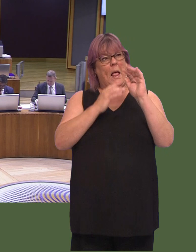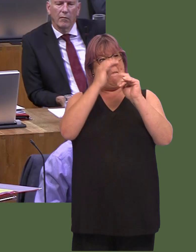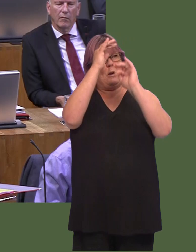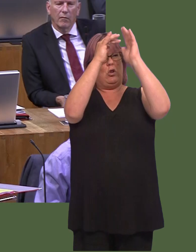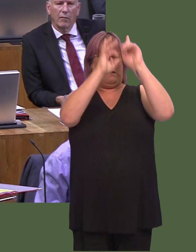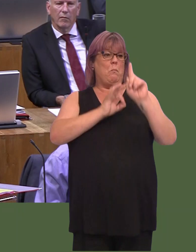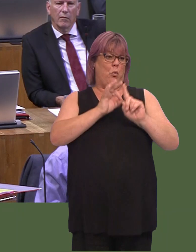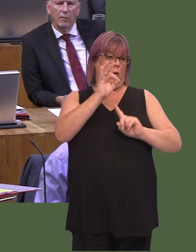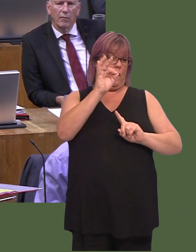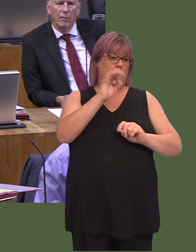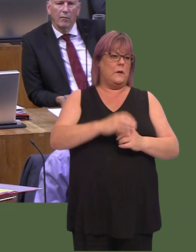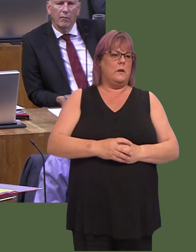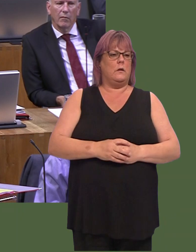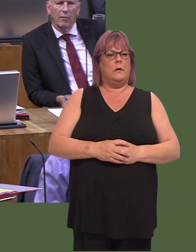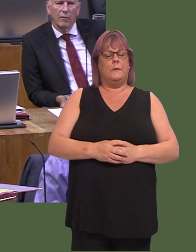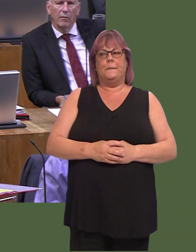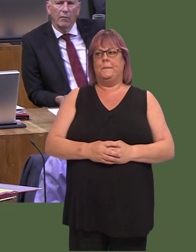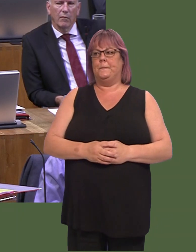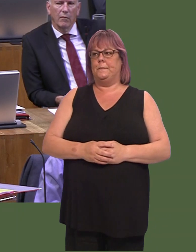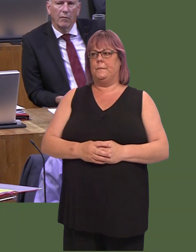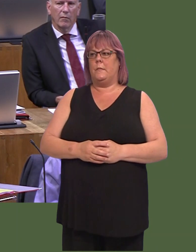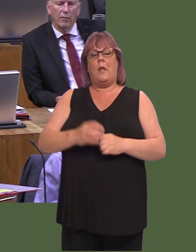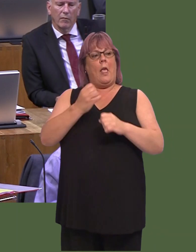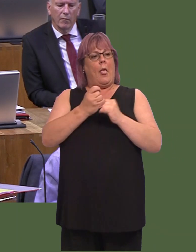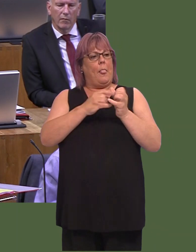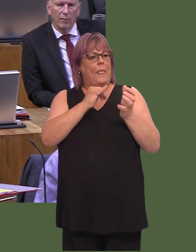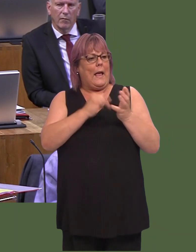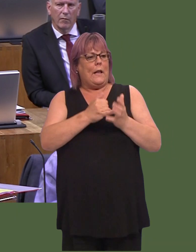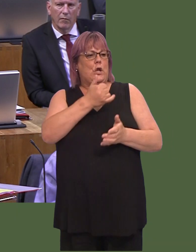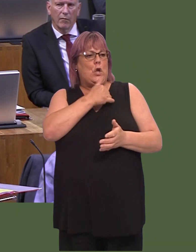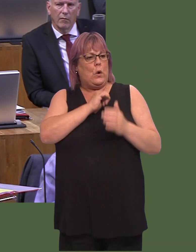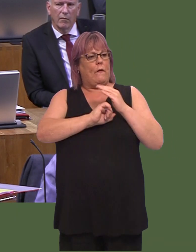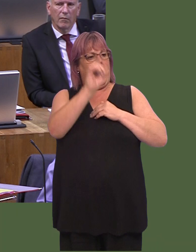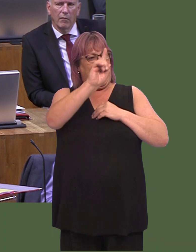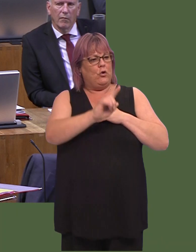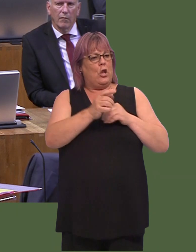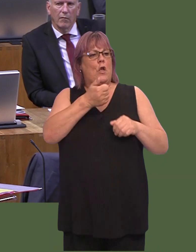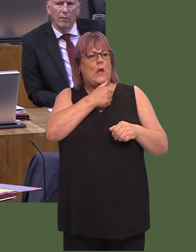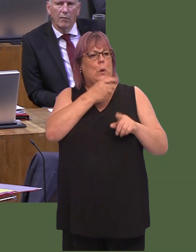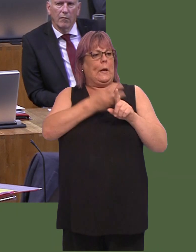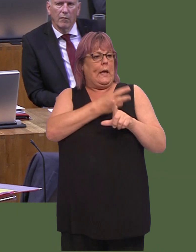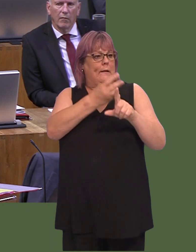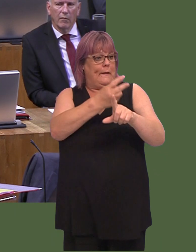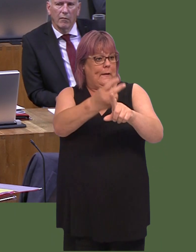situation in terms of emissions over many years, including looking, of course, at reusing the gas that is flared for energy in the plant.